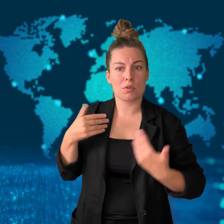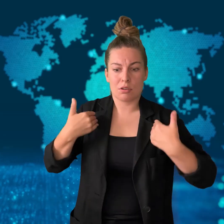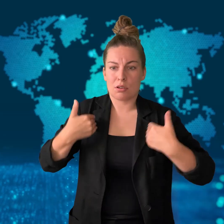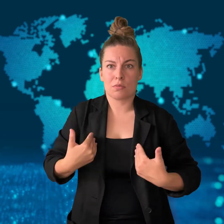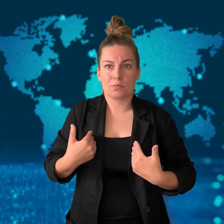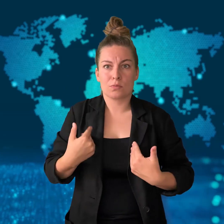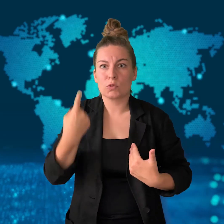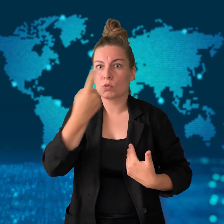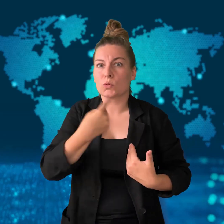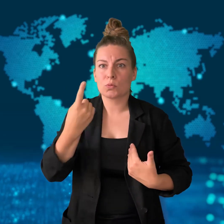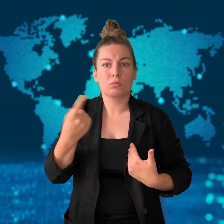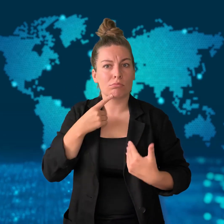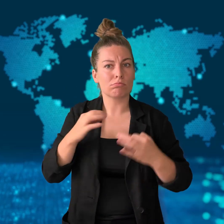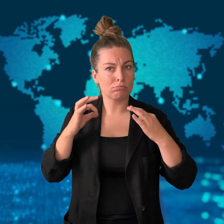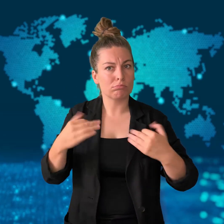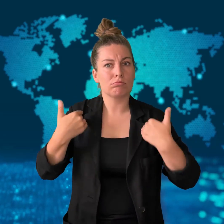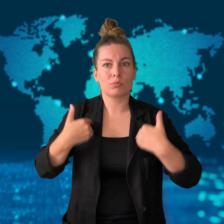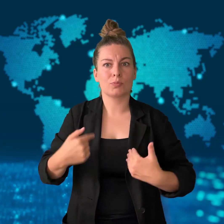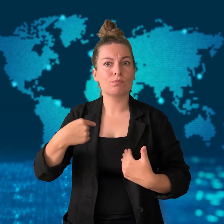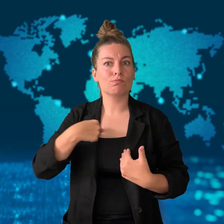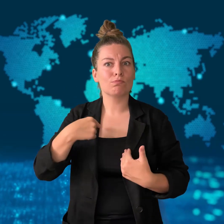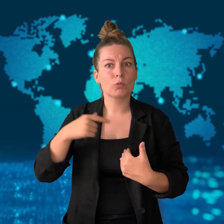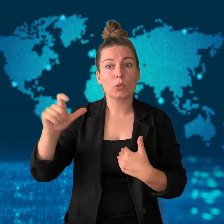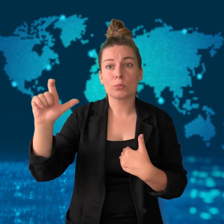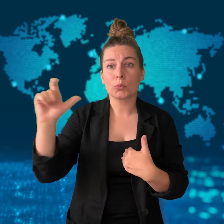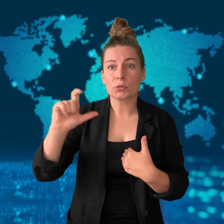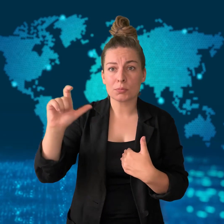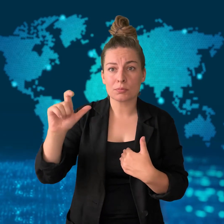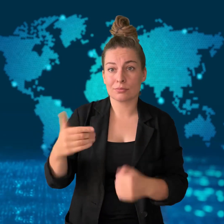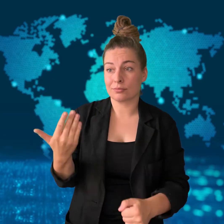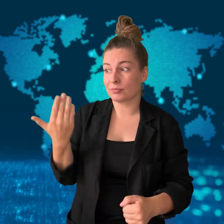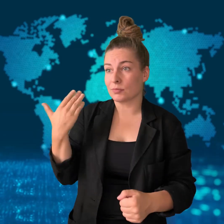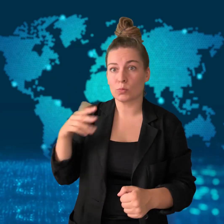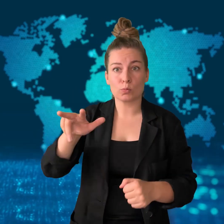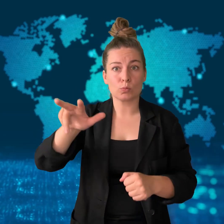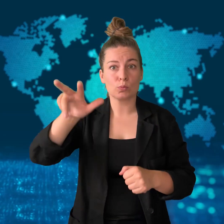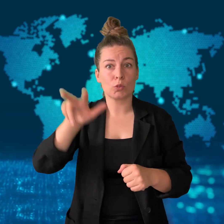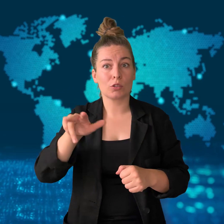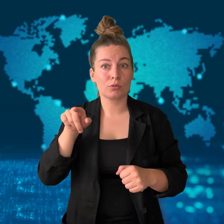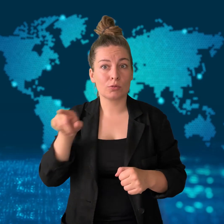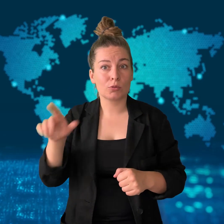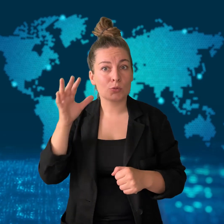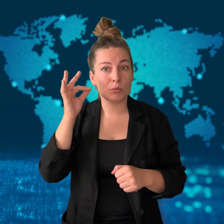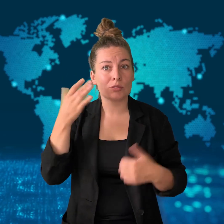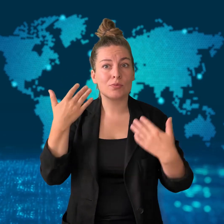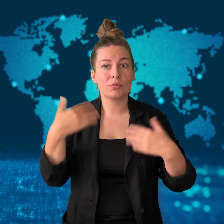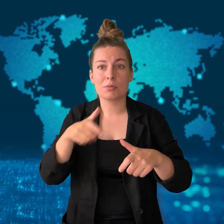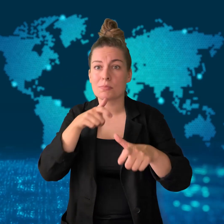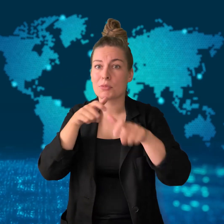the court's documents.